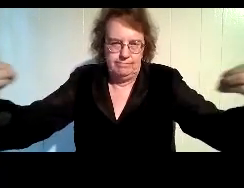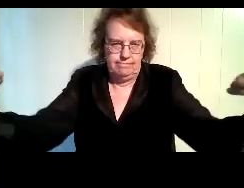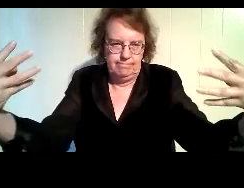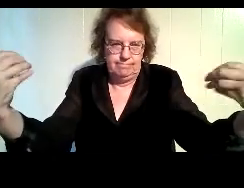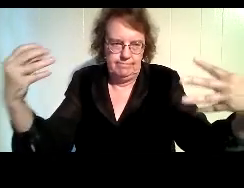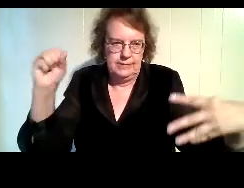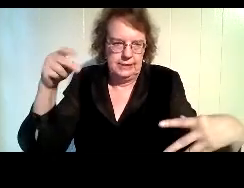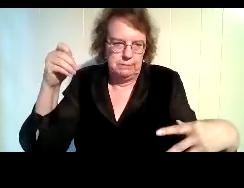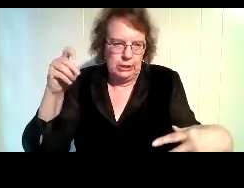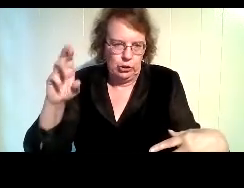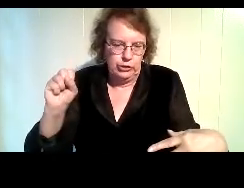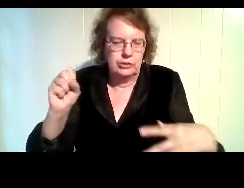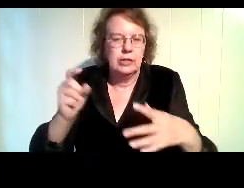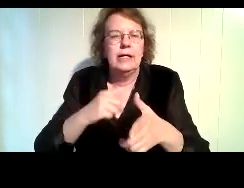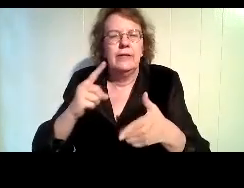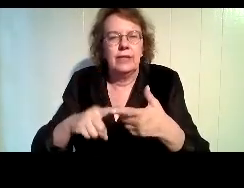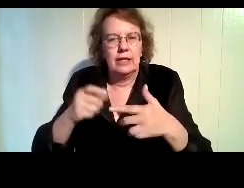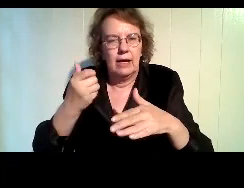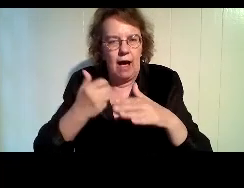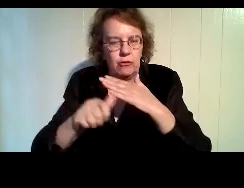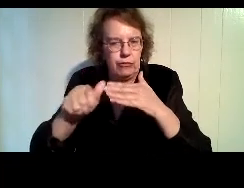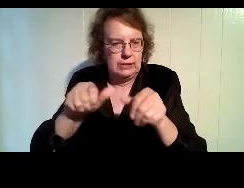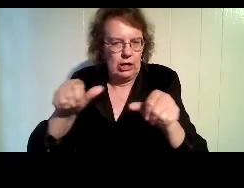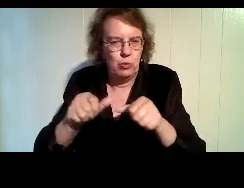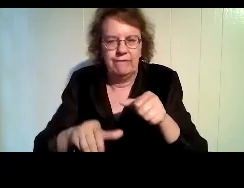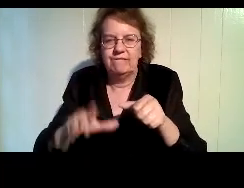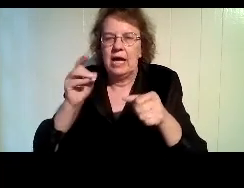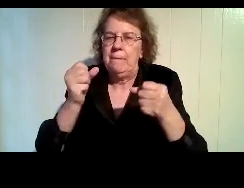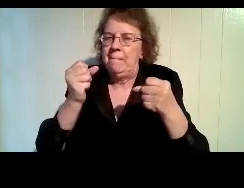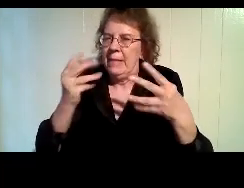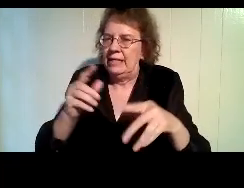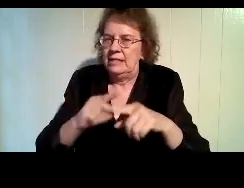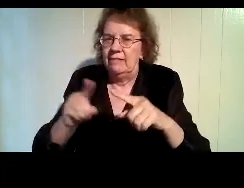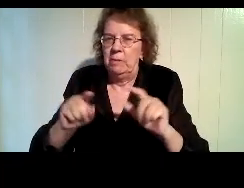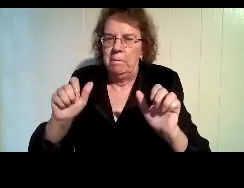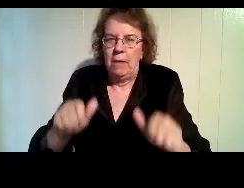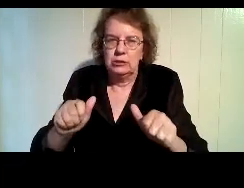And then underneath this area we're gonna find a lot of different potential settings for narrator first starting